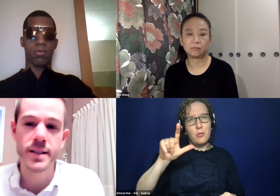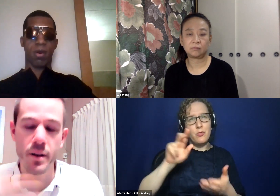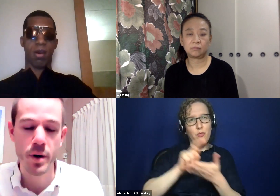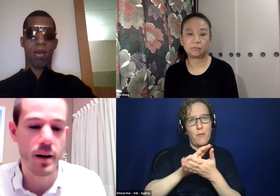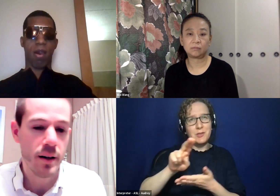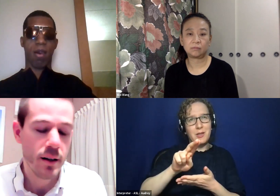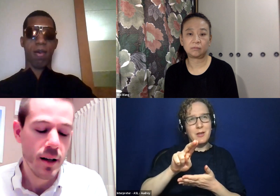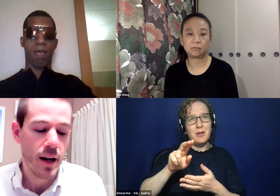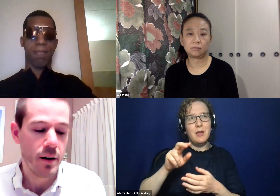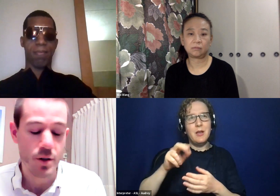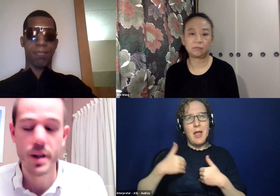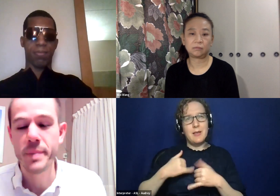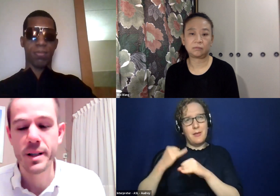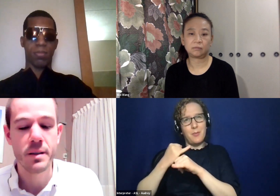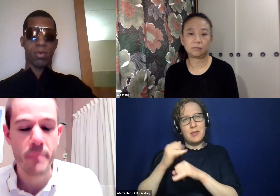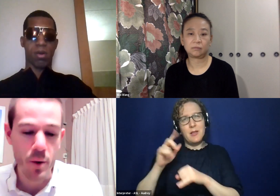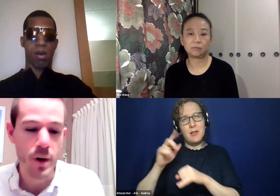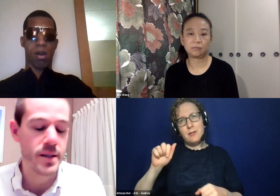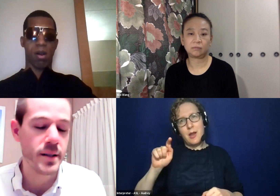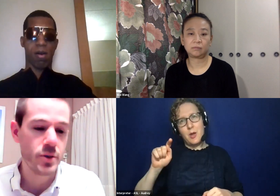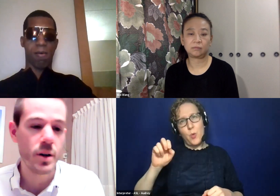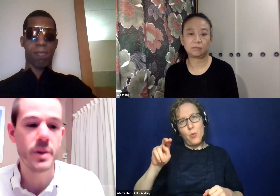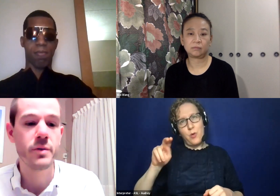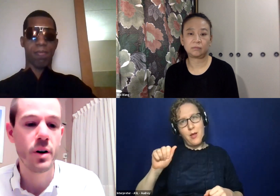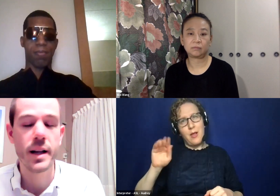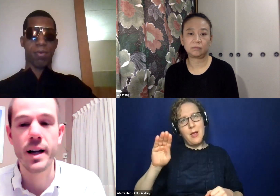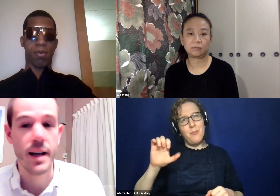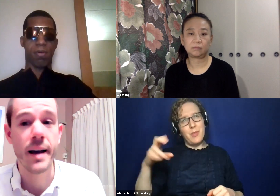has another one in Arizona. But the main one is Daytona Beach, Florida